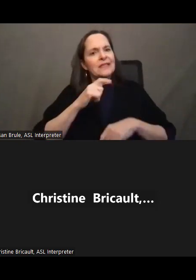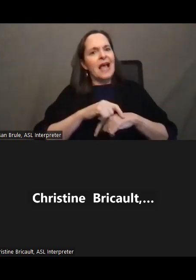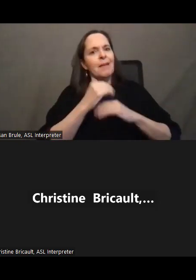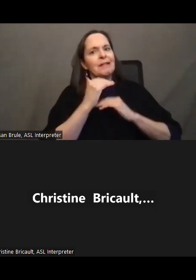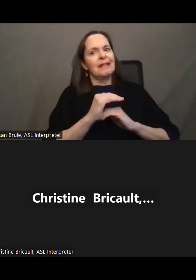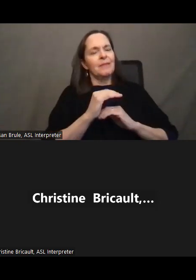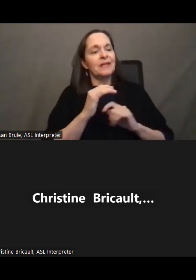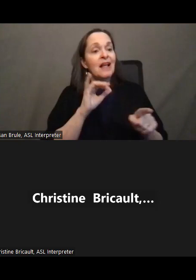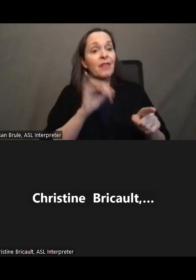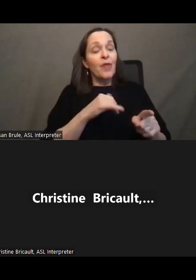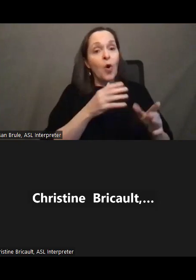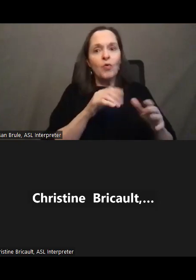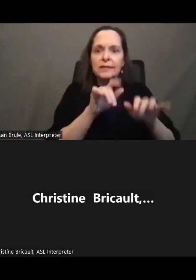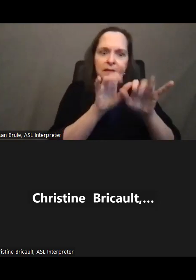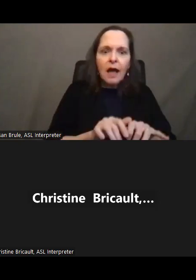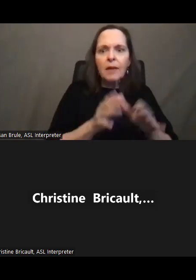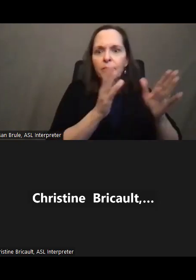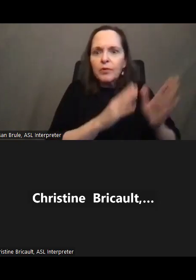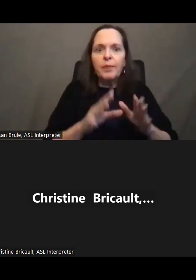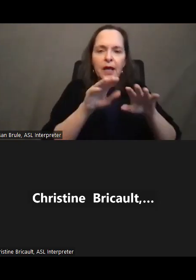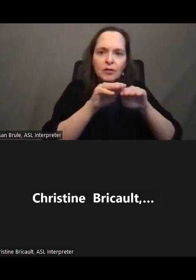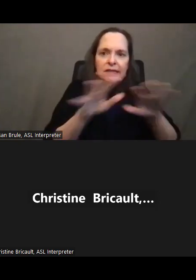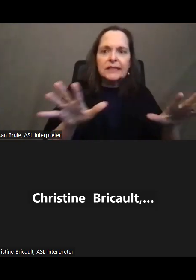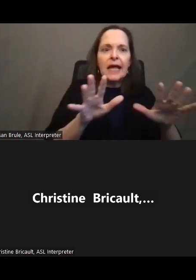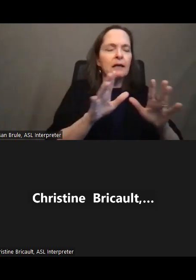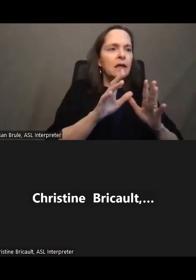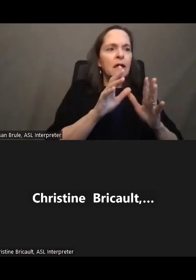But maybe there is note taking software that you could provide him with.